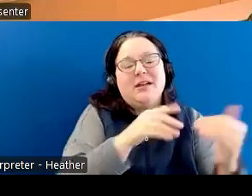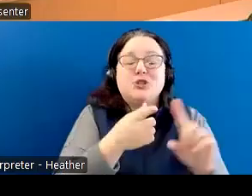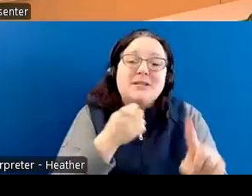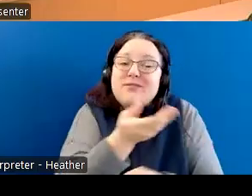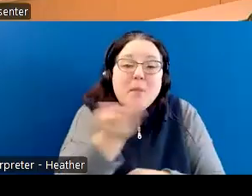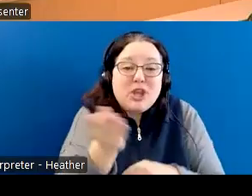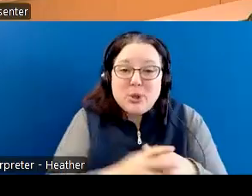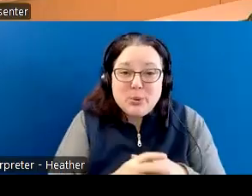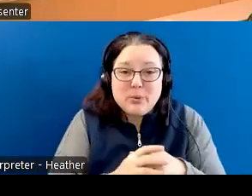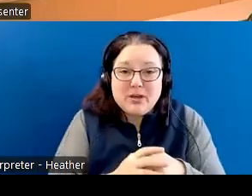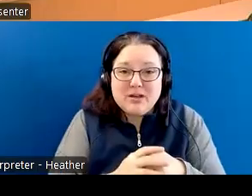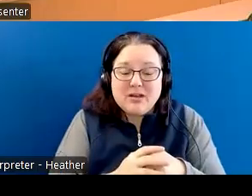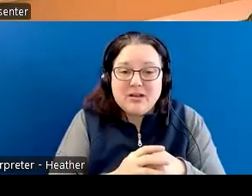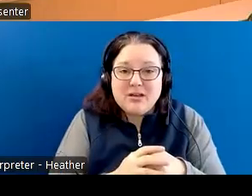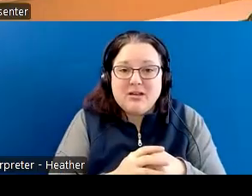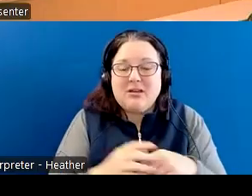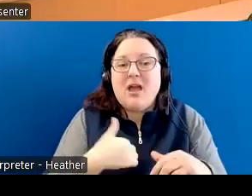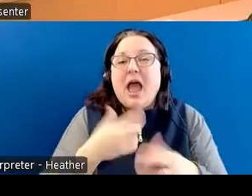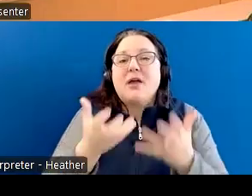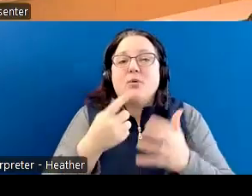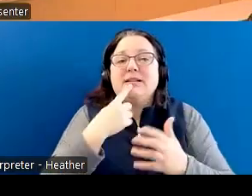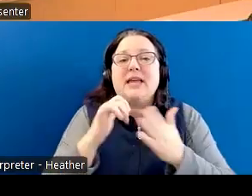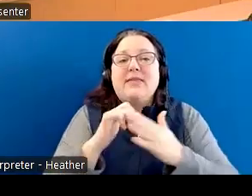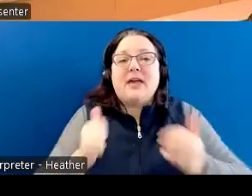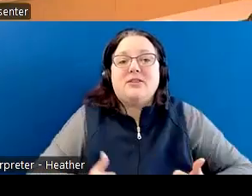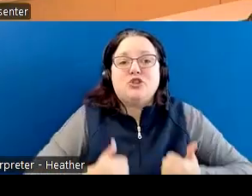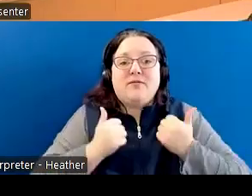go further kind of mentioning the survivor researcher movement, um, or the, you know,